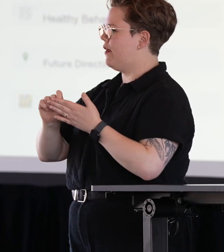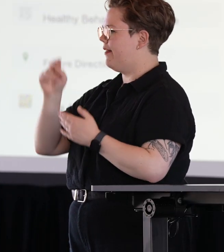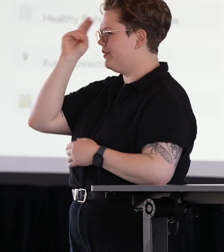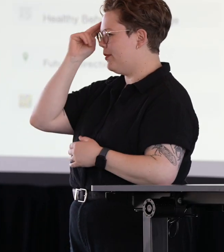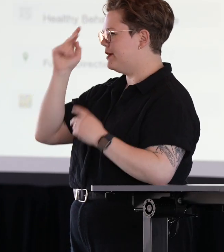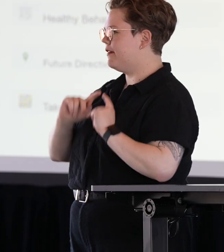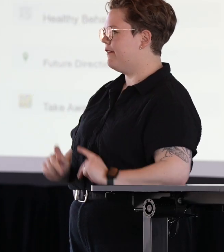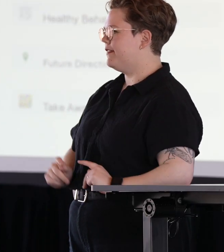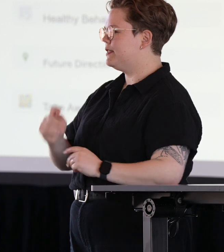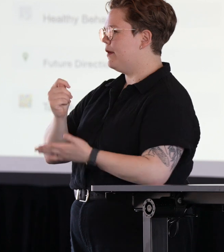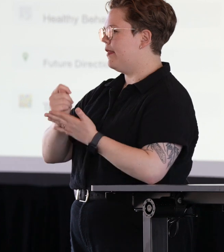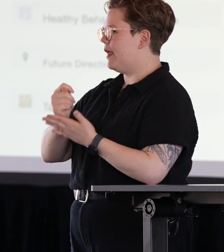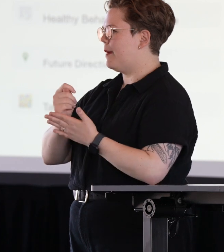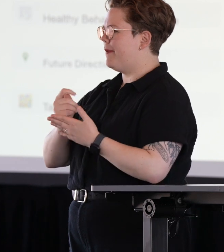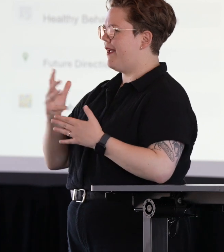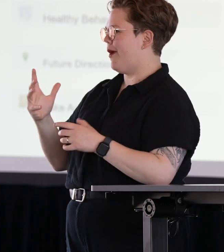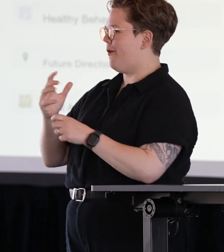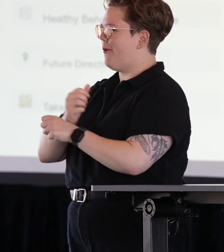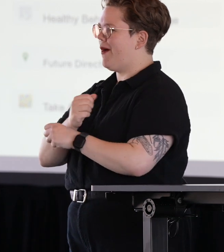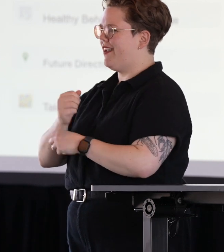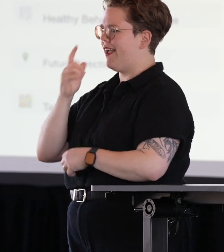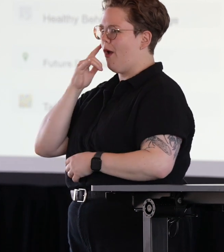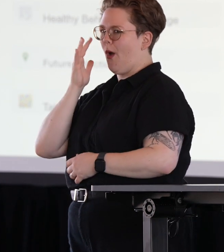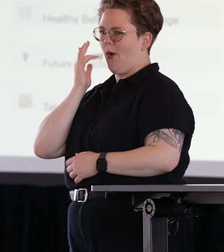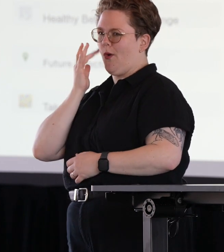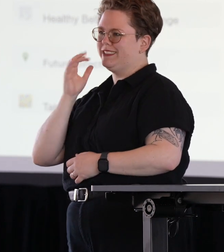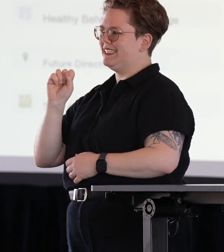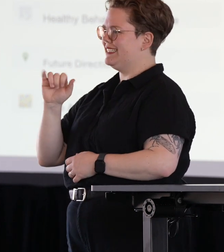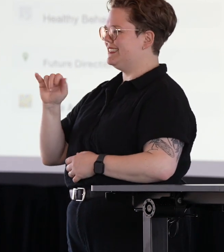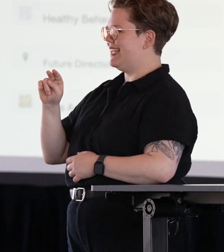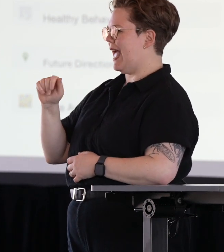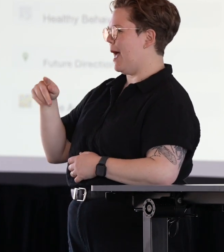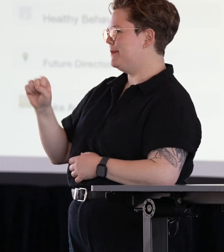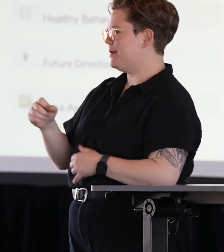practice that won this little golden synapse Award, which doesn't mean much if you're not neuropt, but it was pretty cool